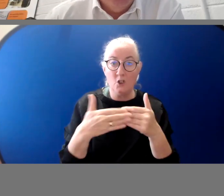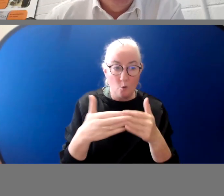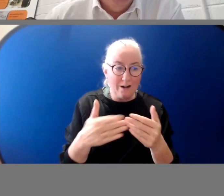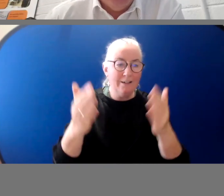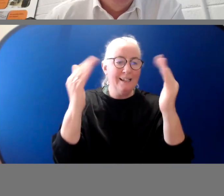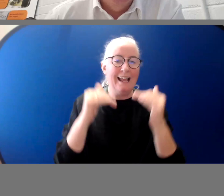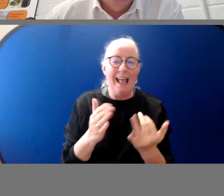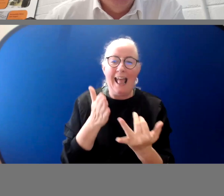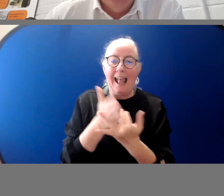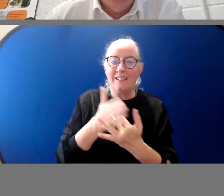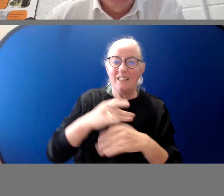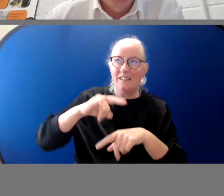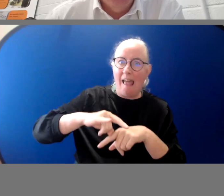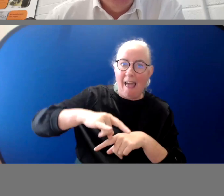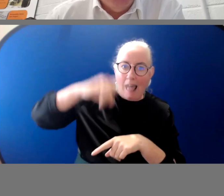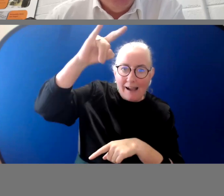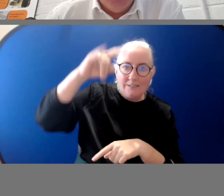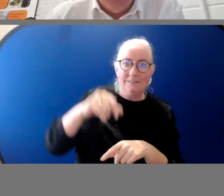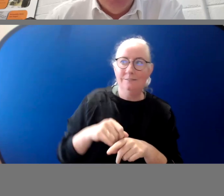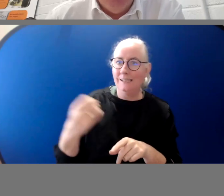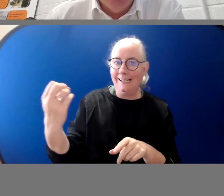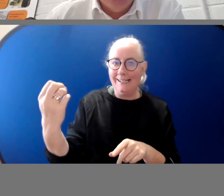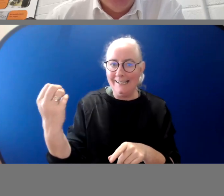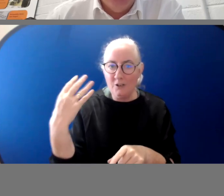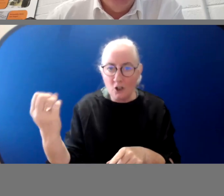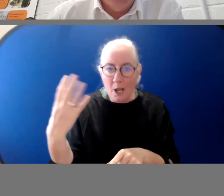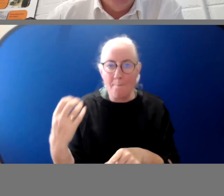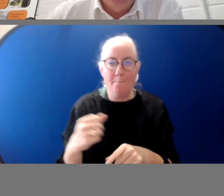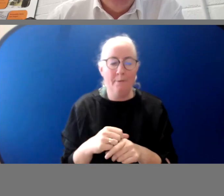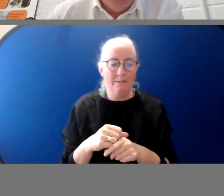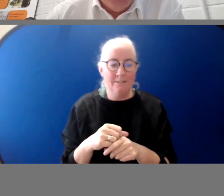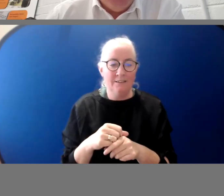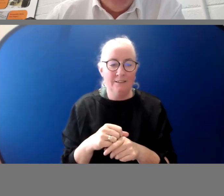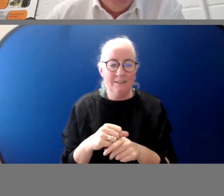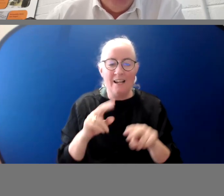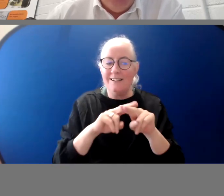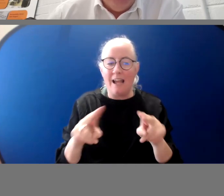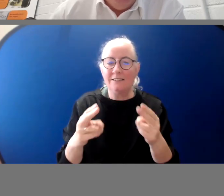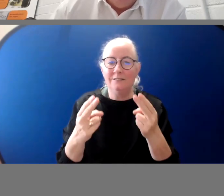your heights of your access control and intercoms not suitable for both standard users so um you may